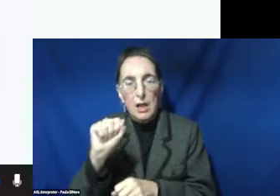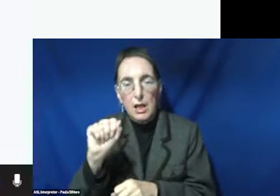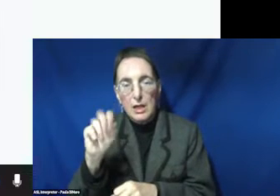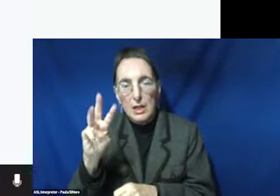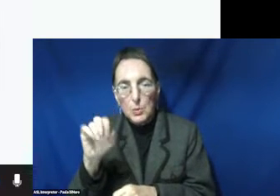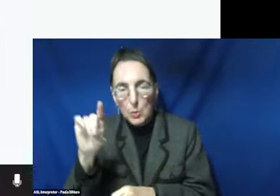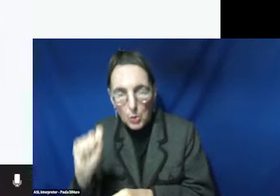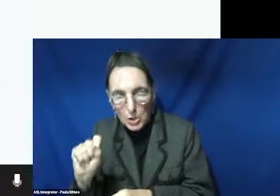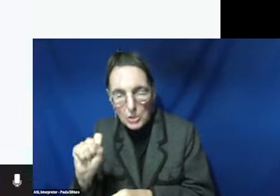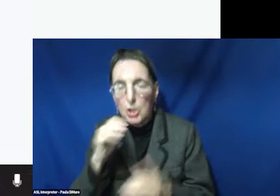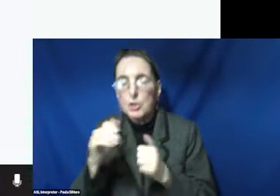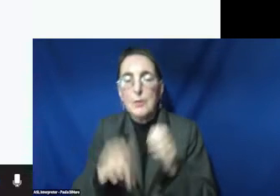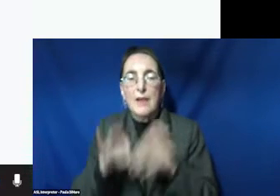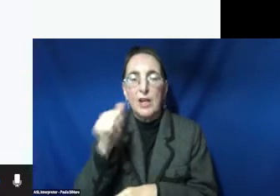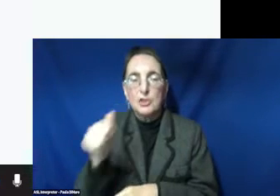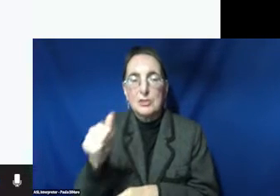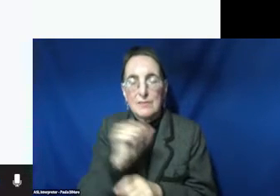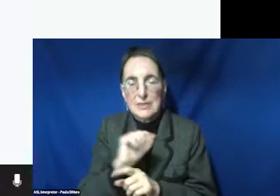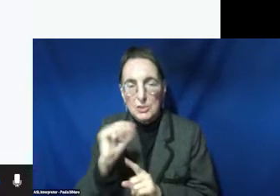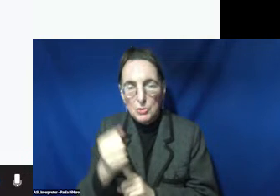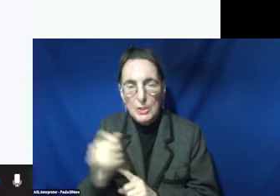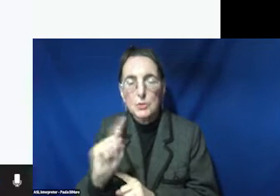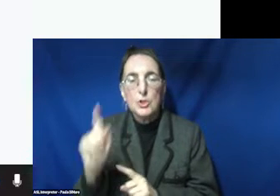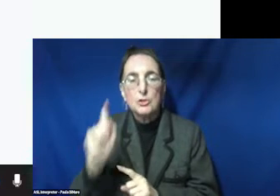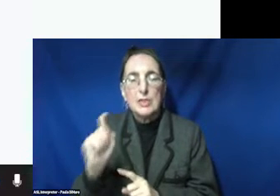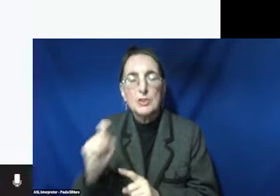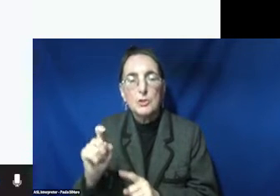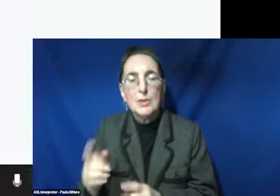in a situation where you need to submit a Supplemental Funding Request.